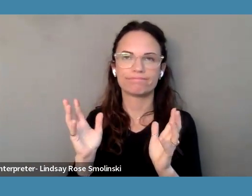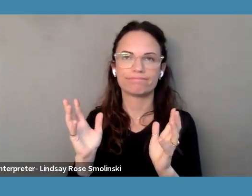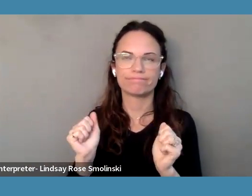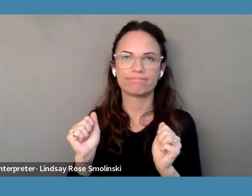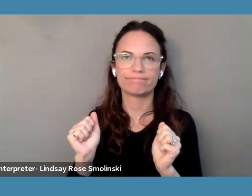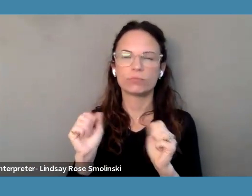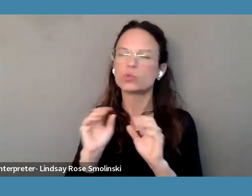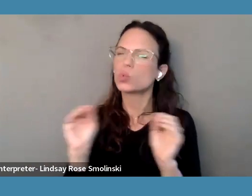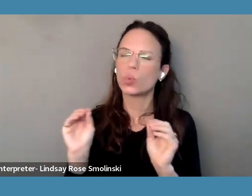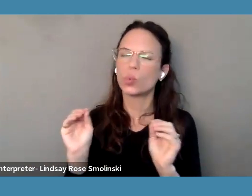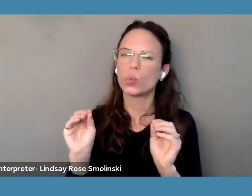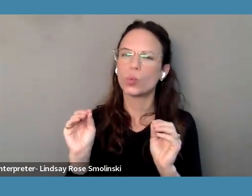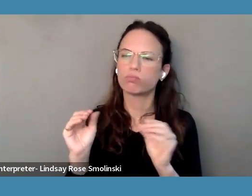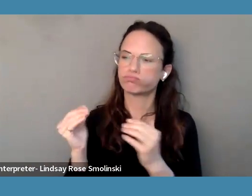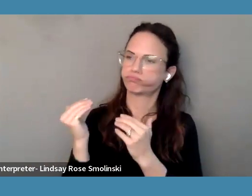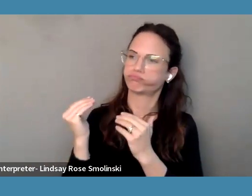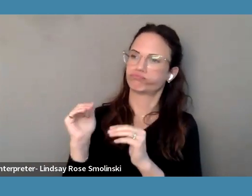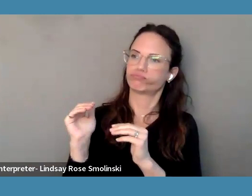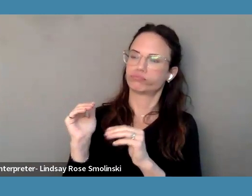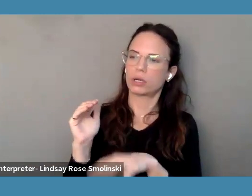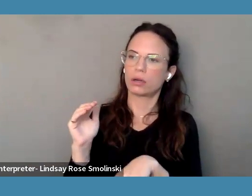there's no bar on a parent